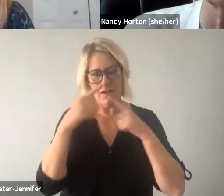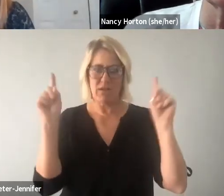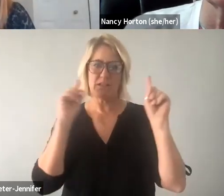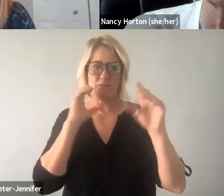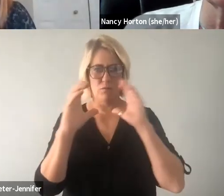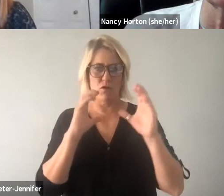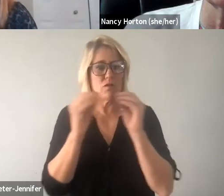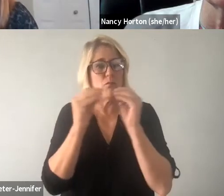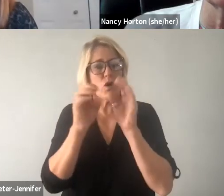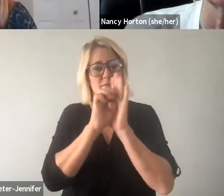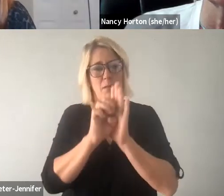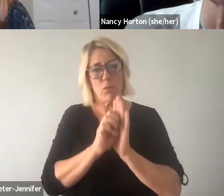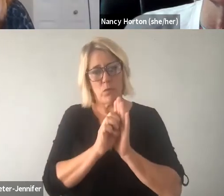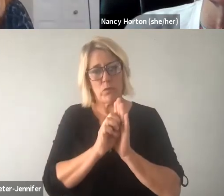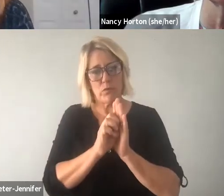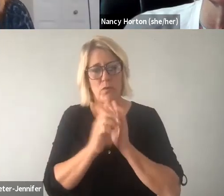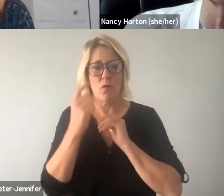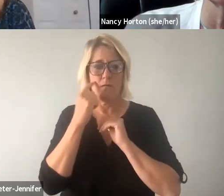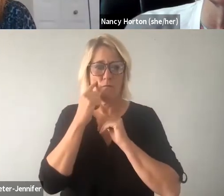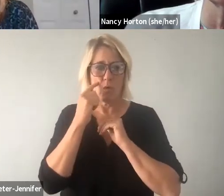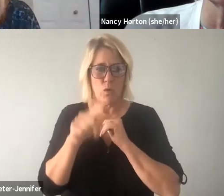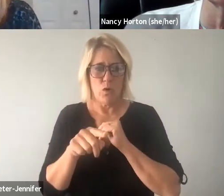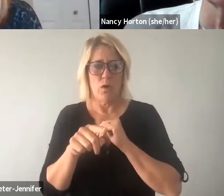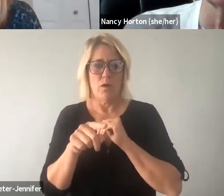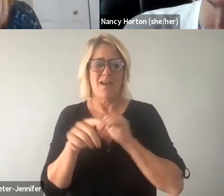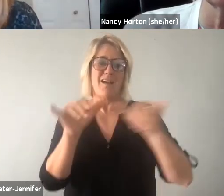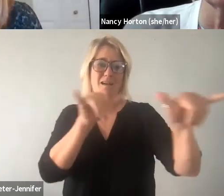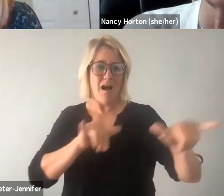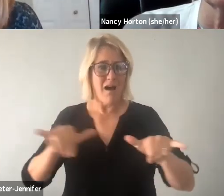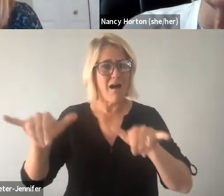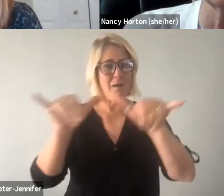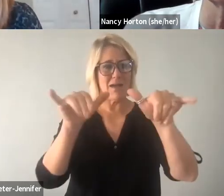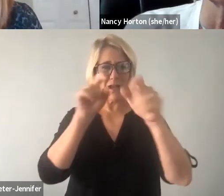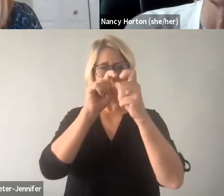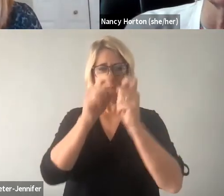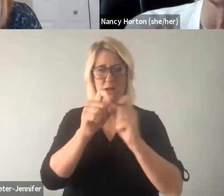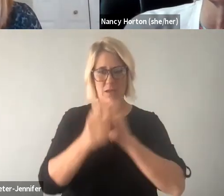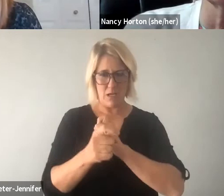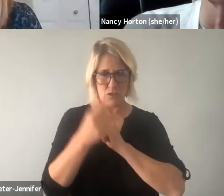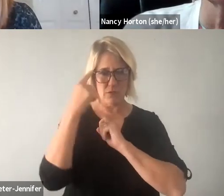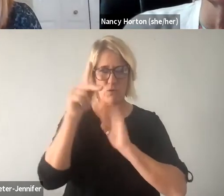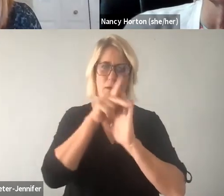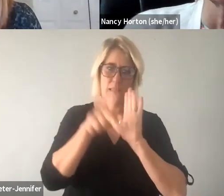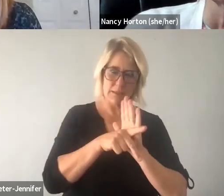reasonable modifications again just as we looked at effective communication.